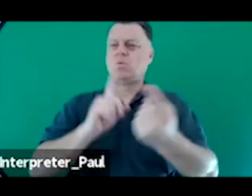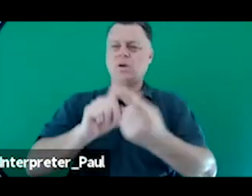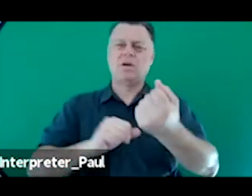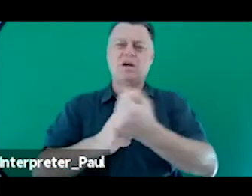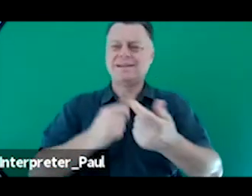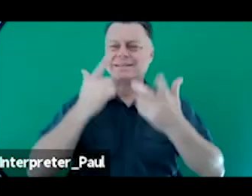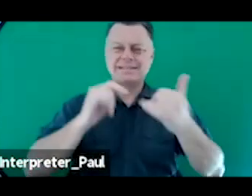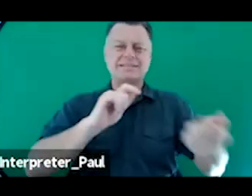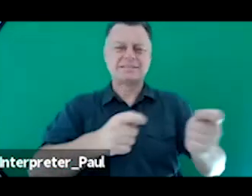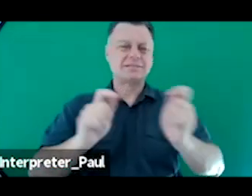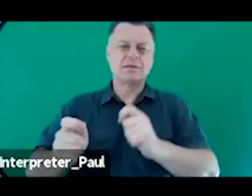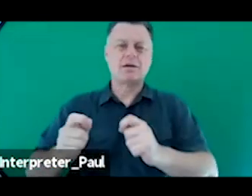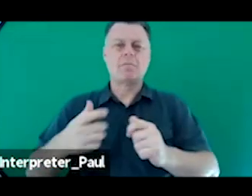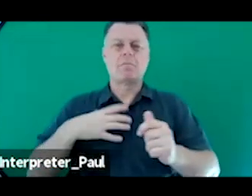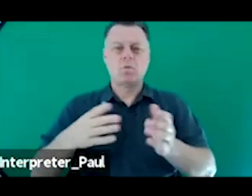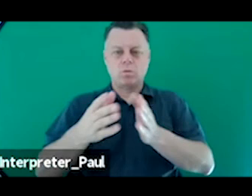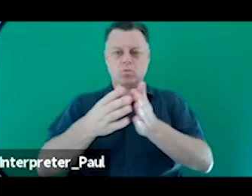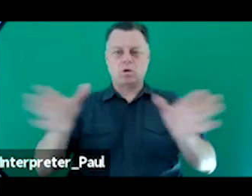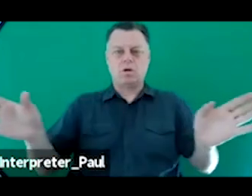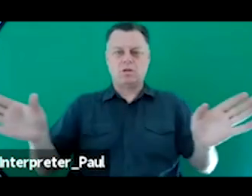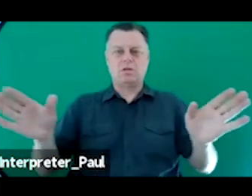and more with the folks who have those